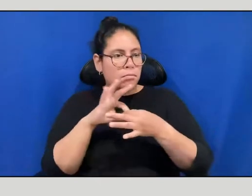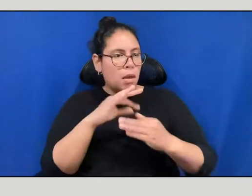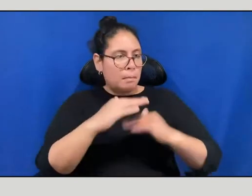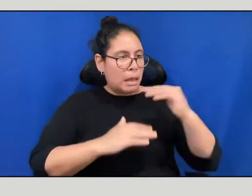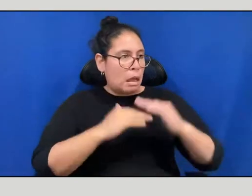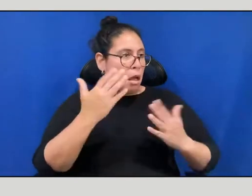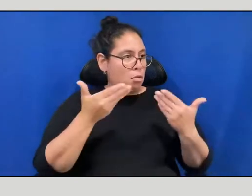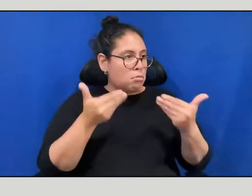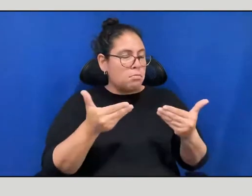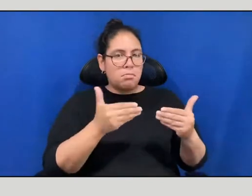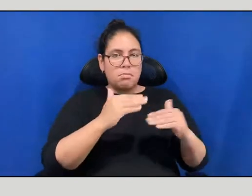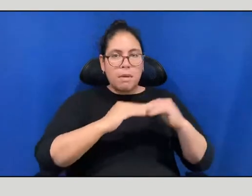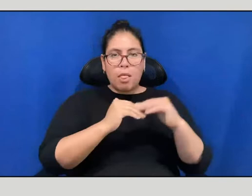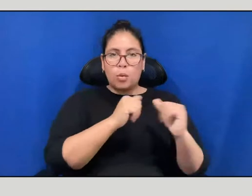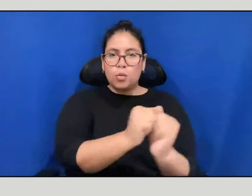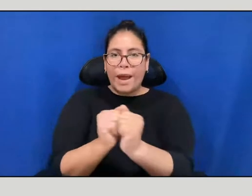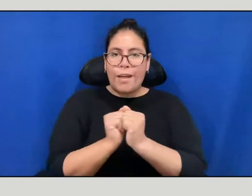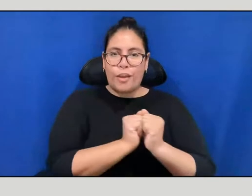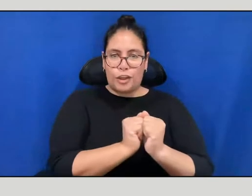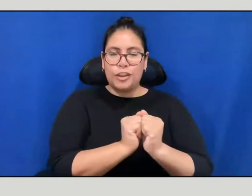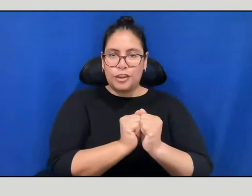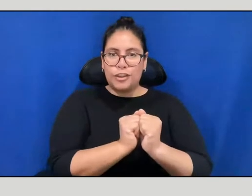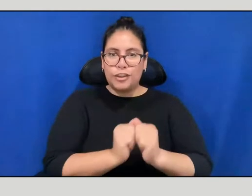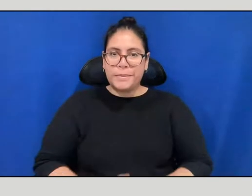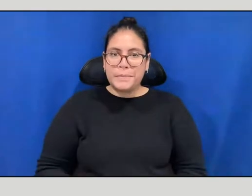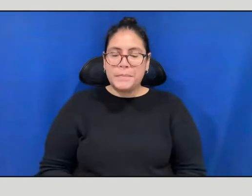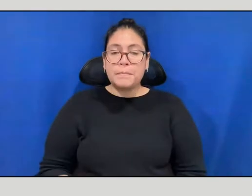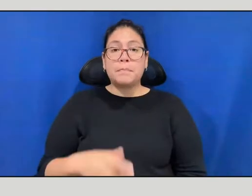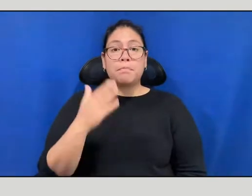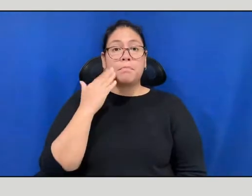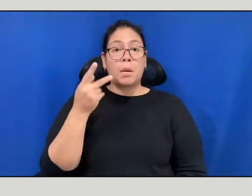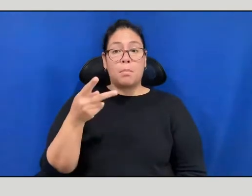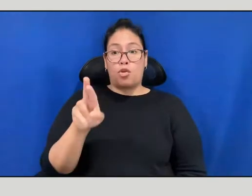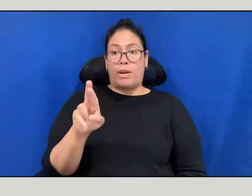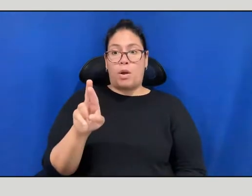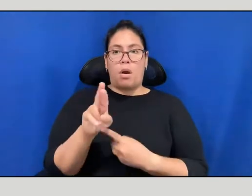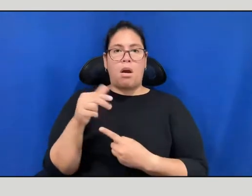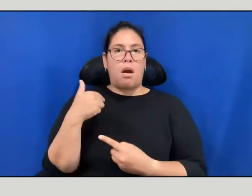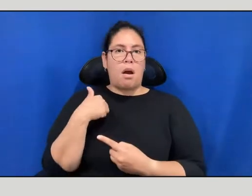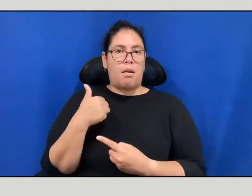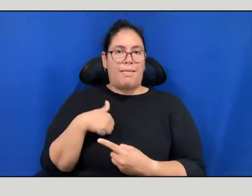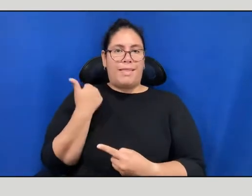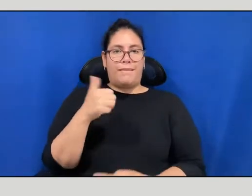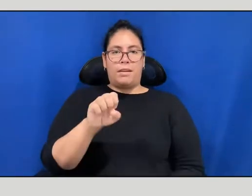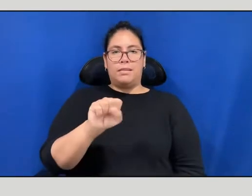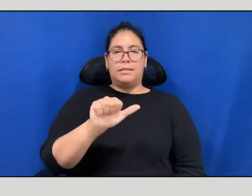I think maybe 'cause in Puerto Rico, I've lived in San Juan, so I've not had the small-town experience in Puerto Rico.